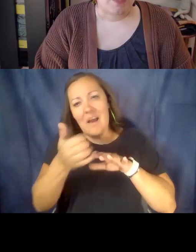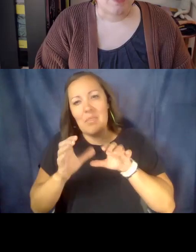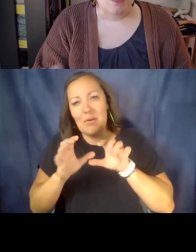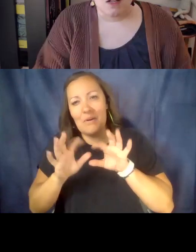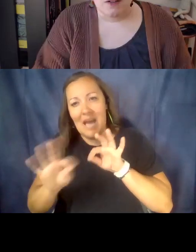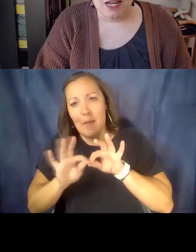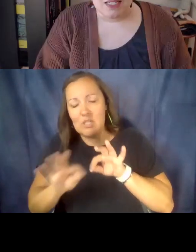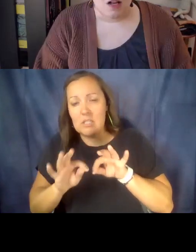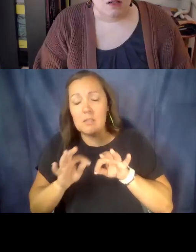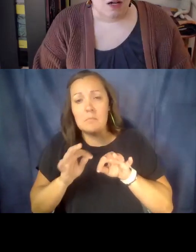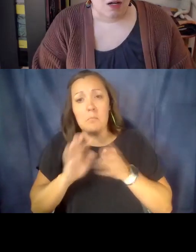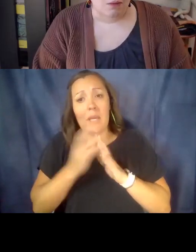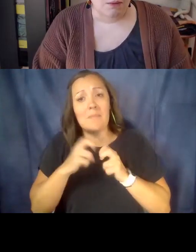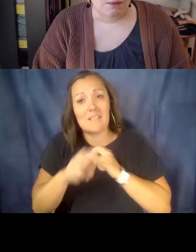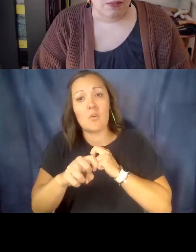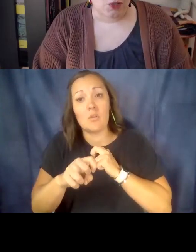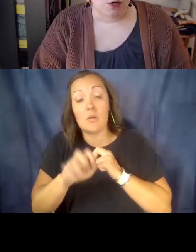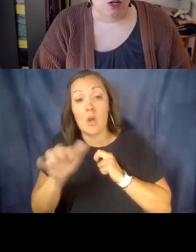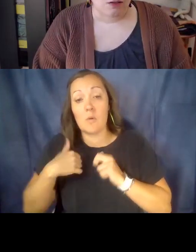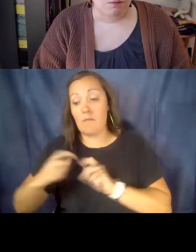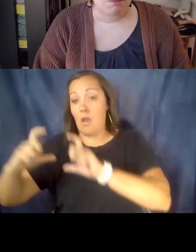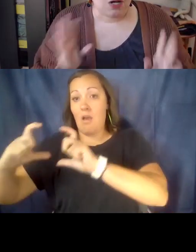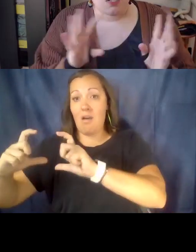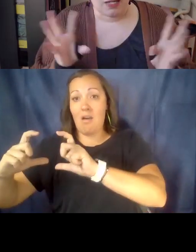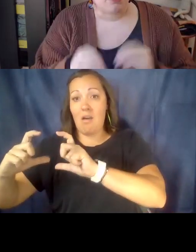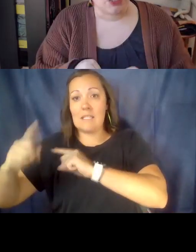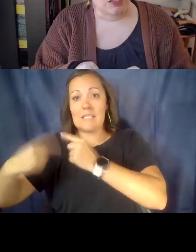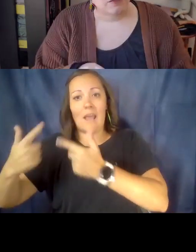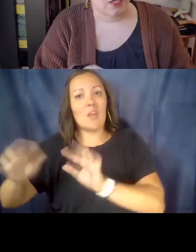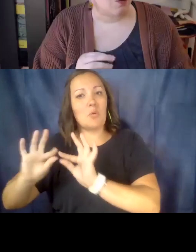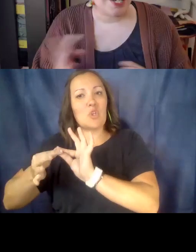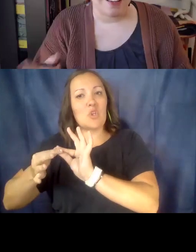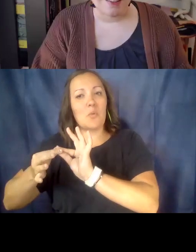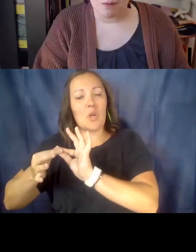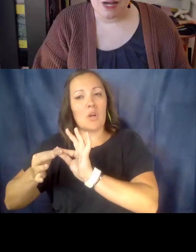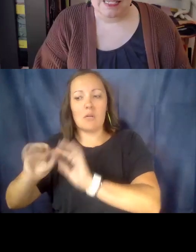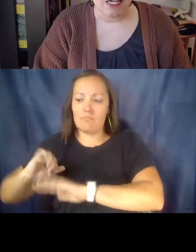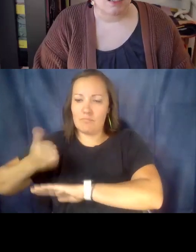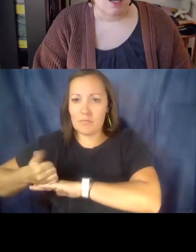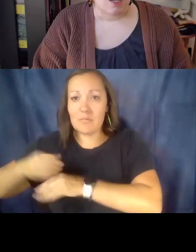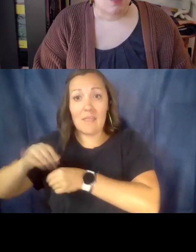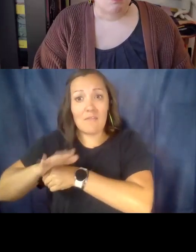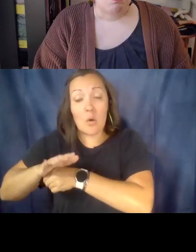And they also have an ASL interpreter, also burned into the video, which again, not a bad idea,